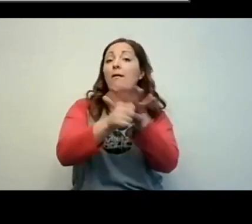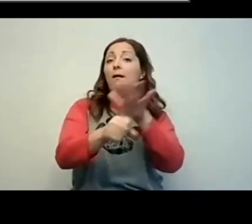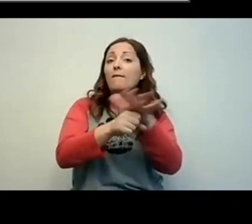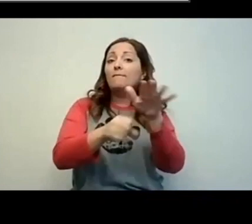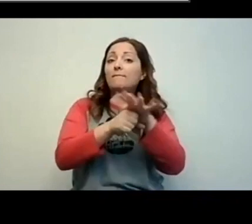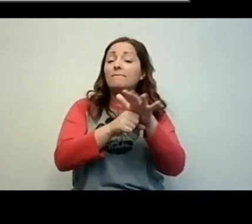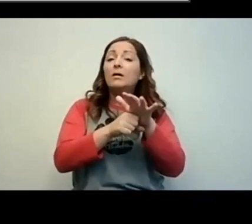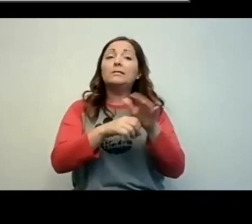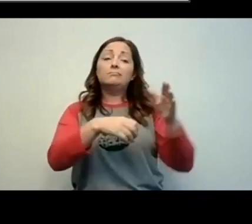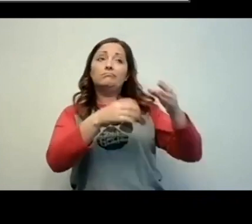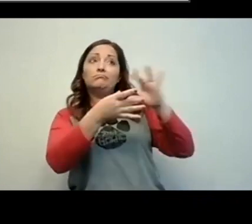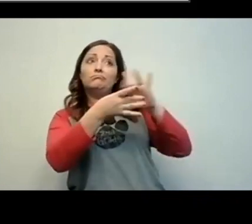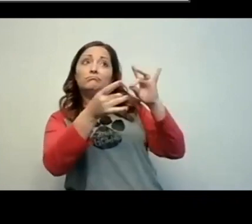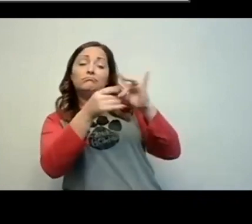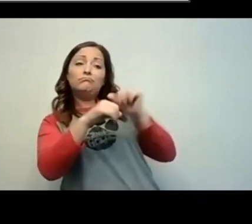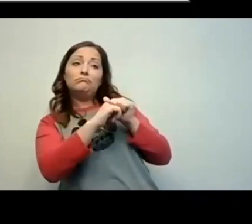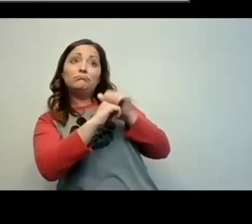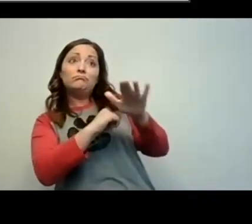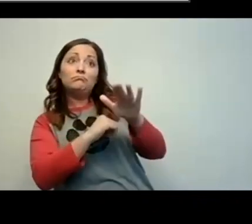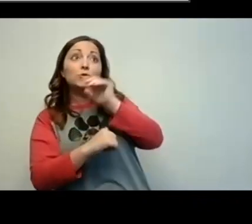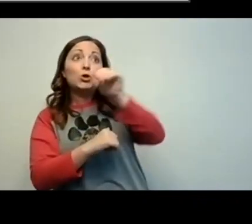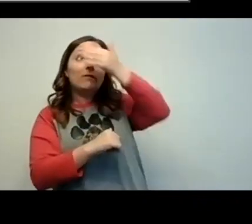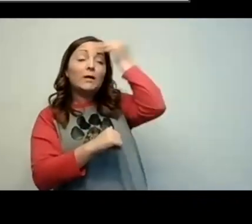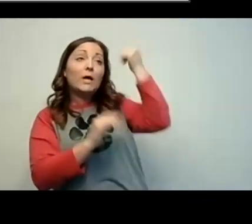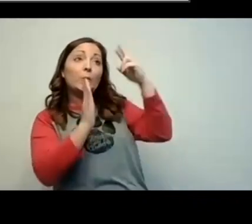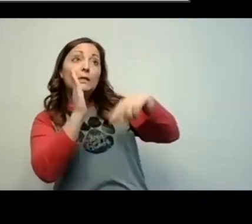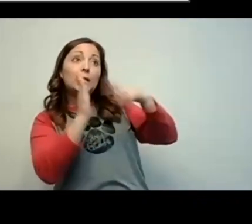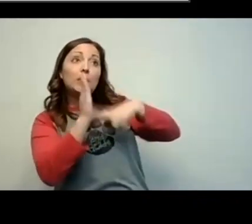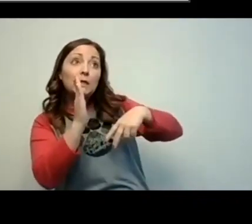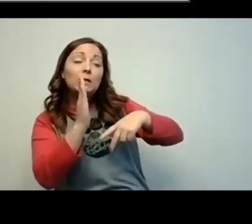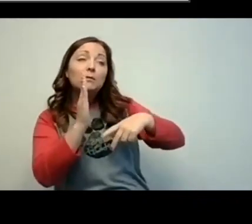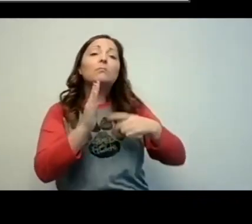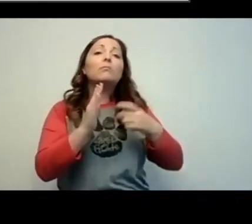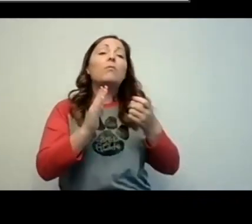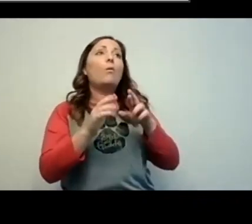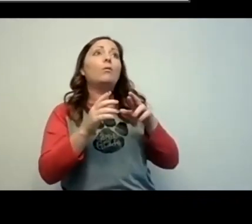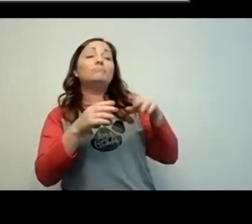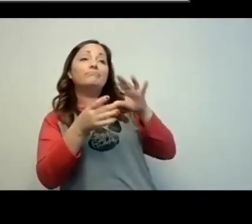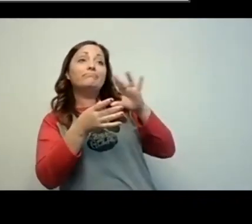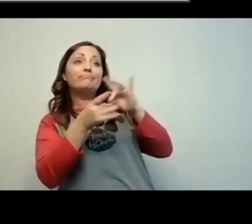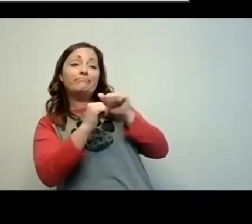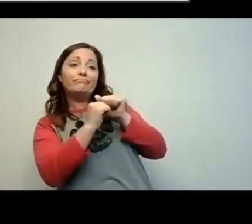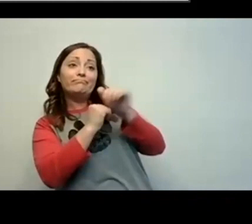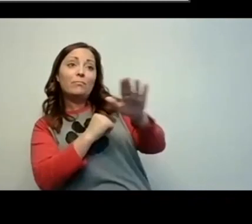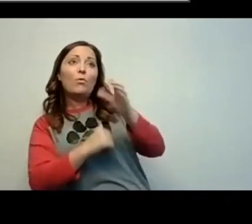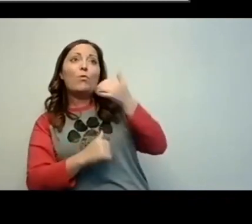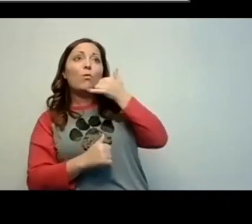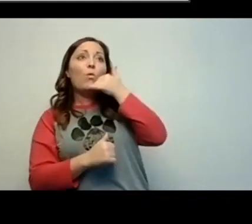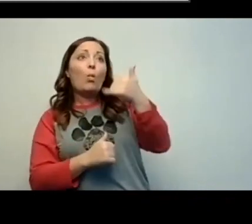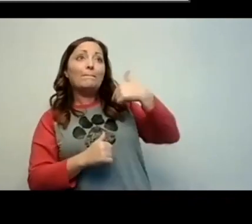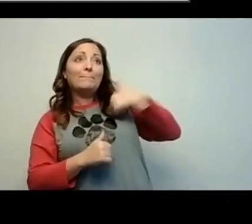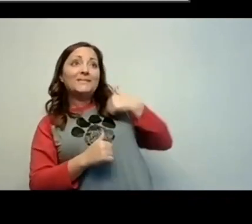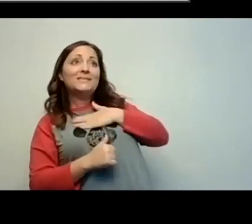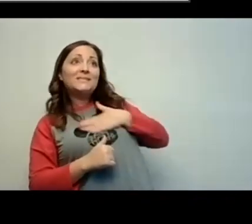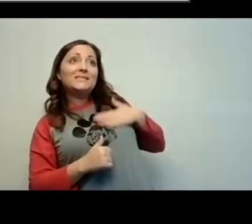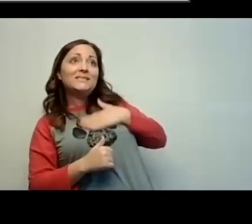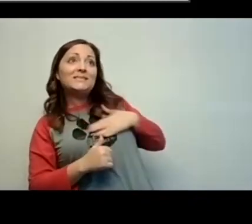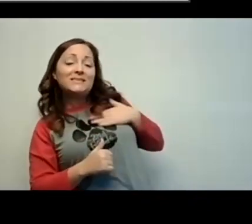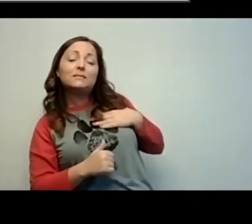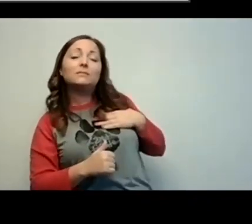and while their english skills are not completely fluent they are good enough to chat with brief messages like,